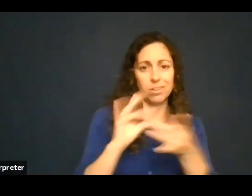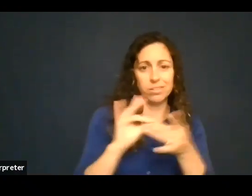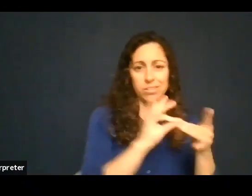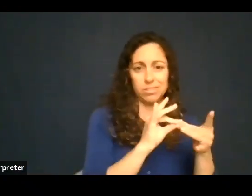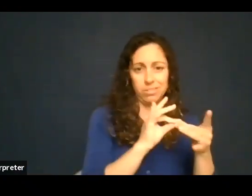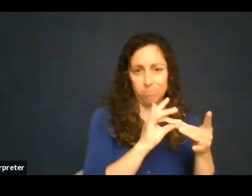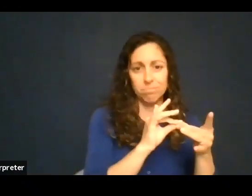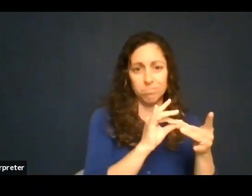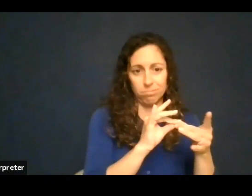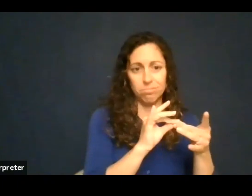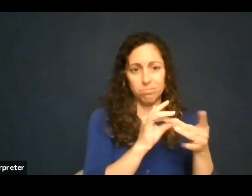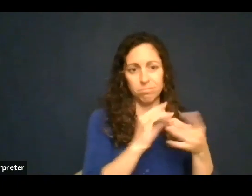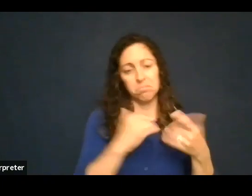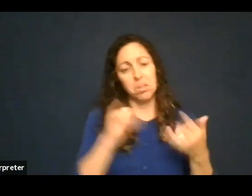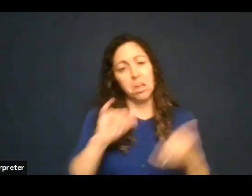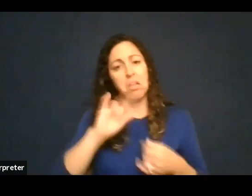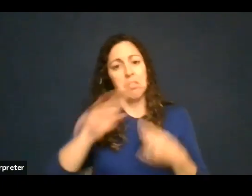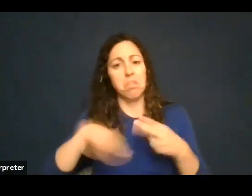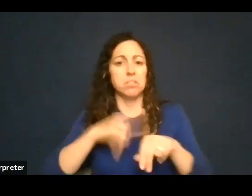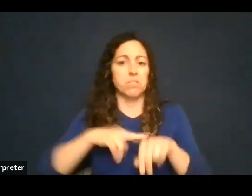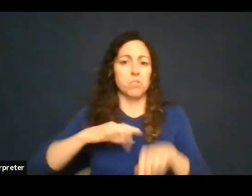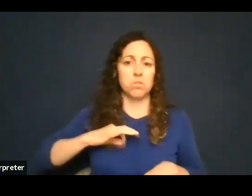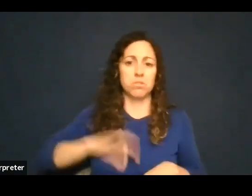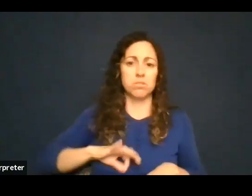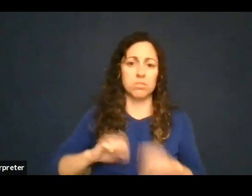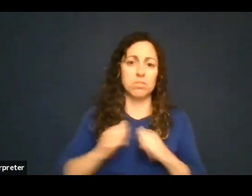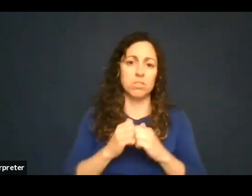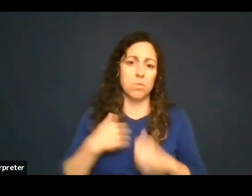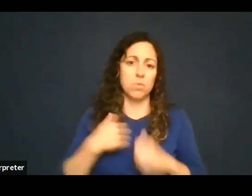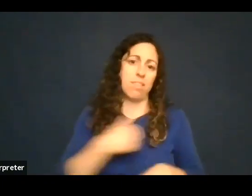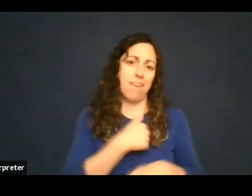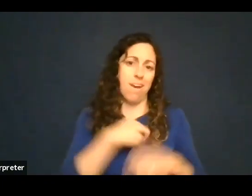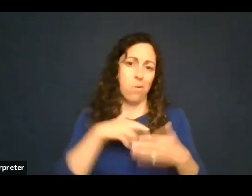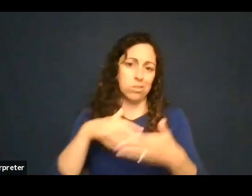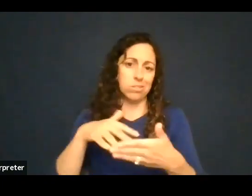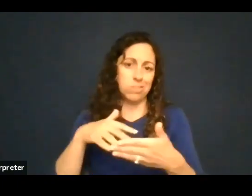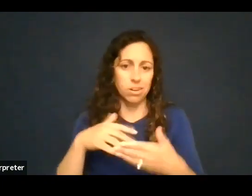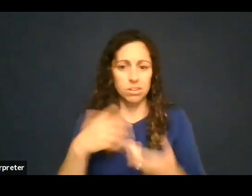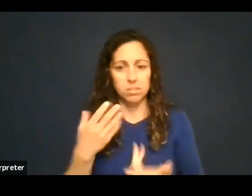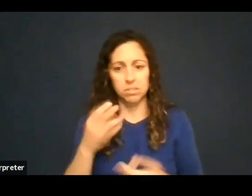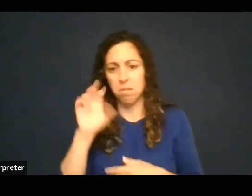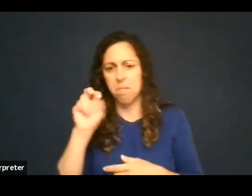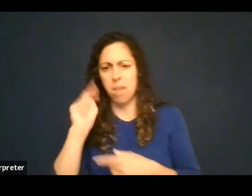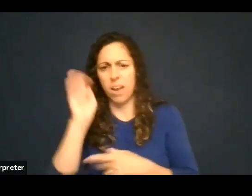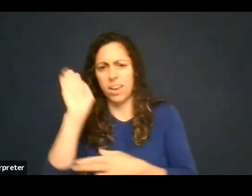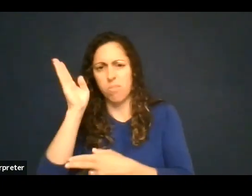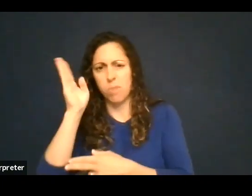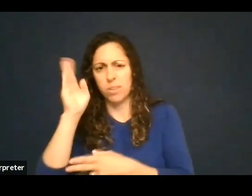of the pan disease type work that Ben gave a presentation on earlier in this meeting. Thank you.